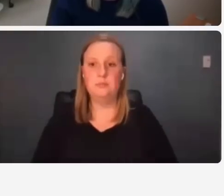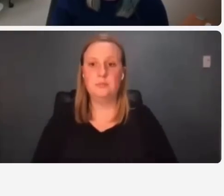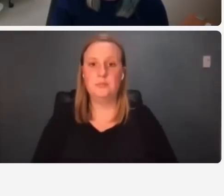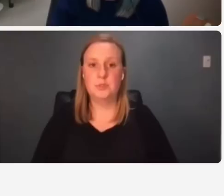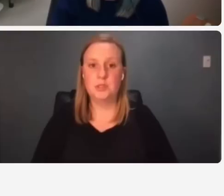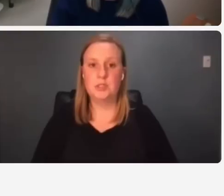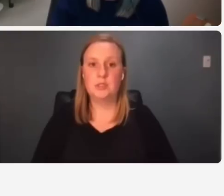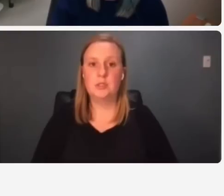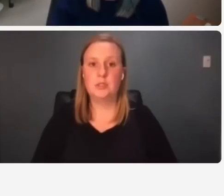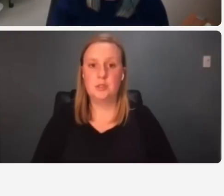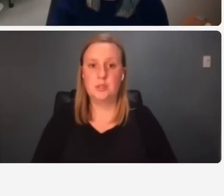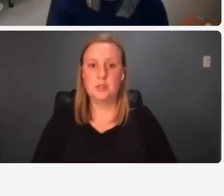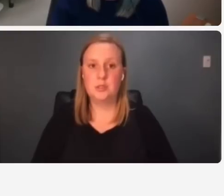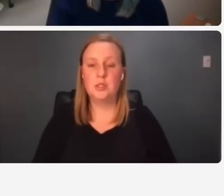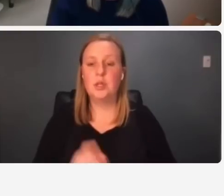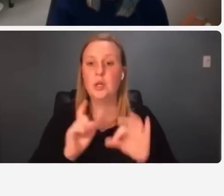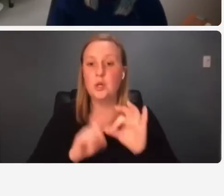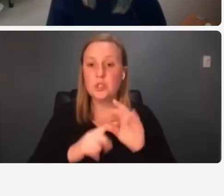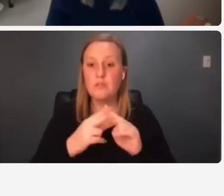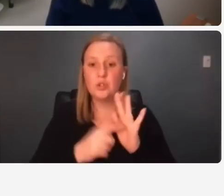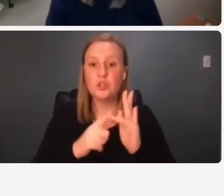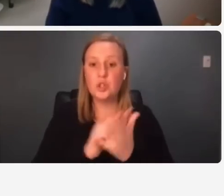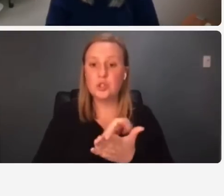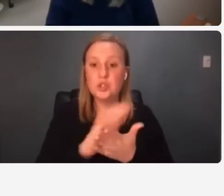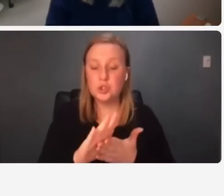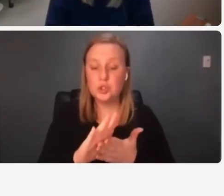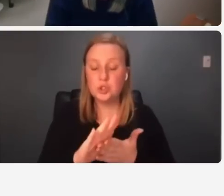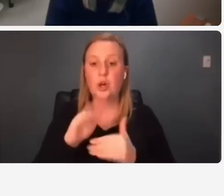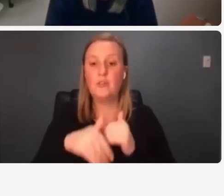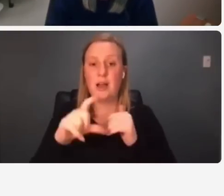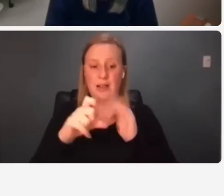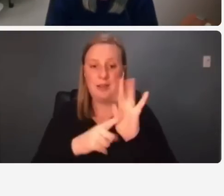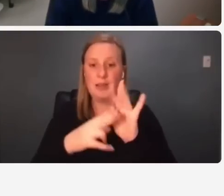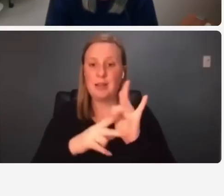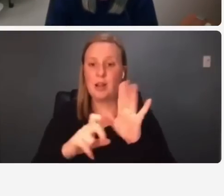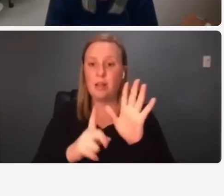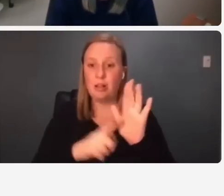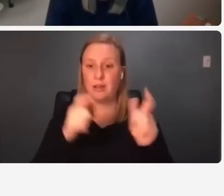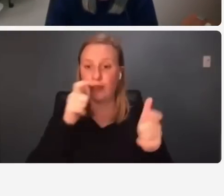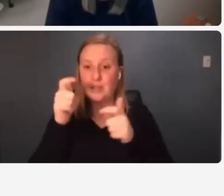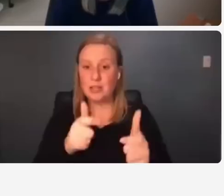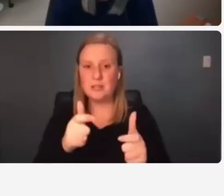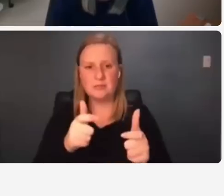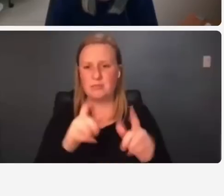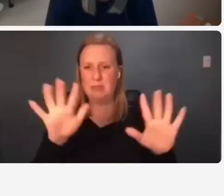Maybe one for Josh or Gillian. Clinical governance is really confusing for CHSP providers who aren't in a clinical setting.